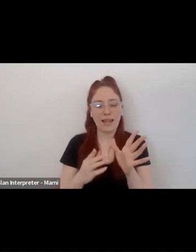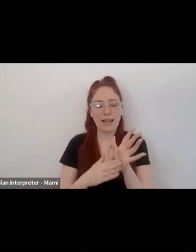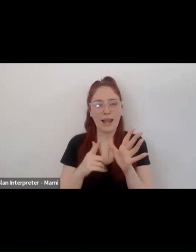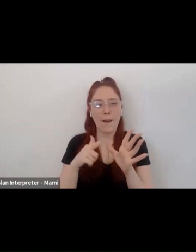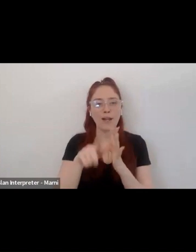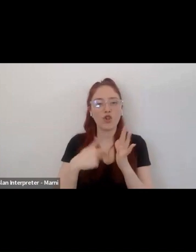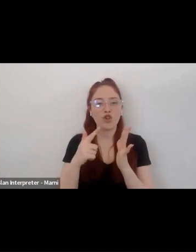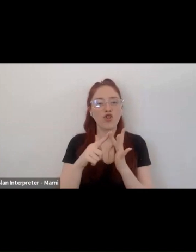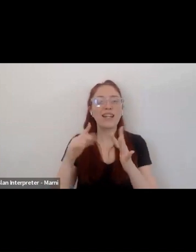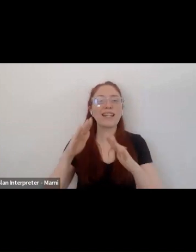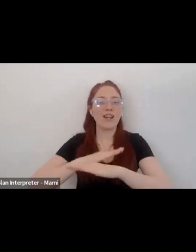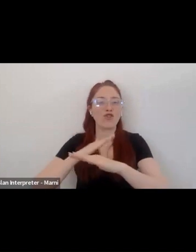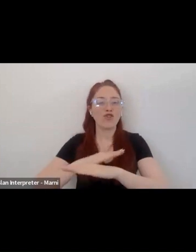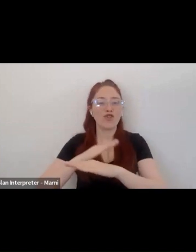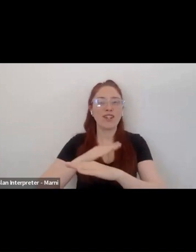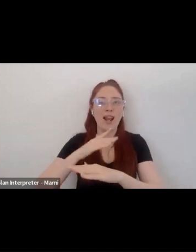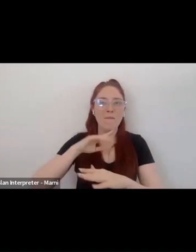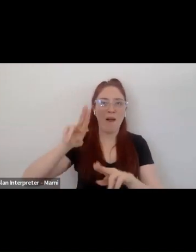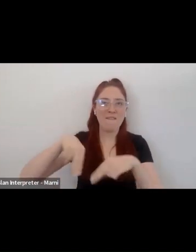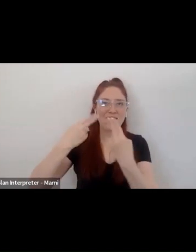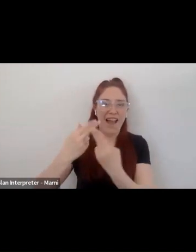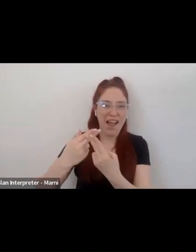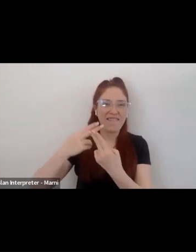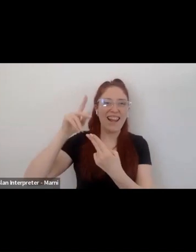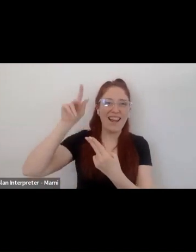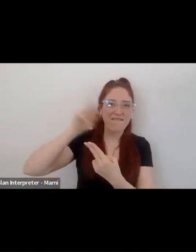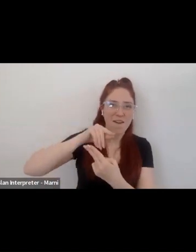a bit of an Aboriginal passport across multiple spaces.